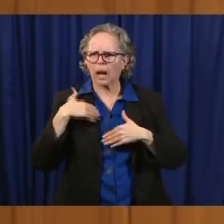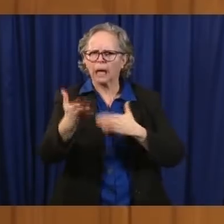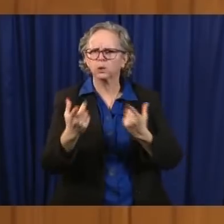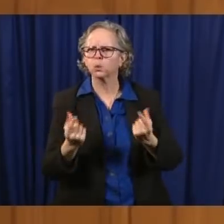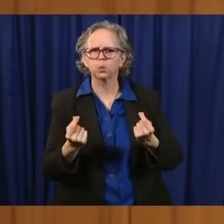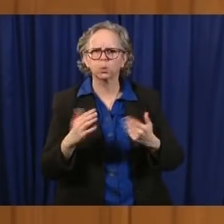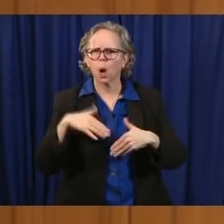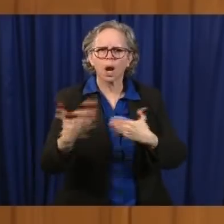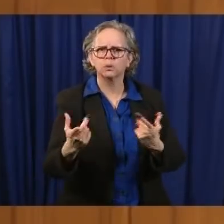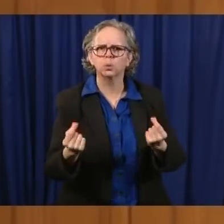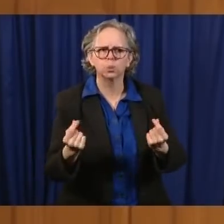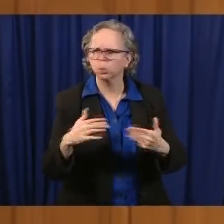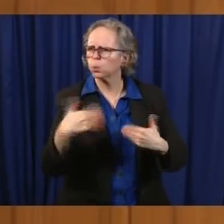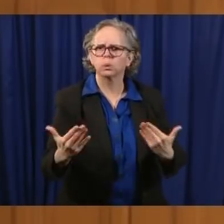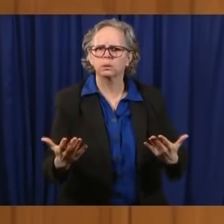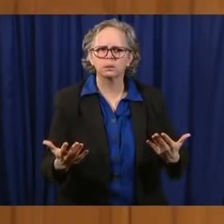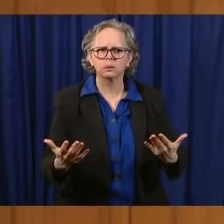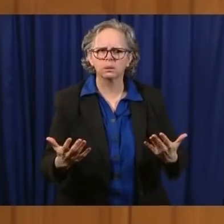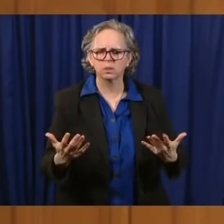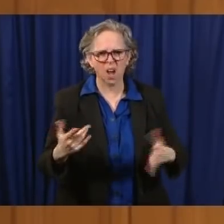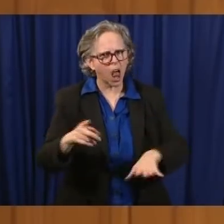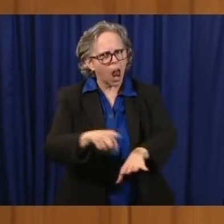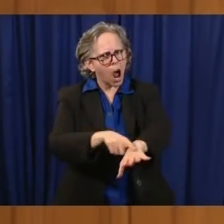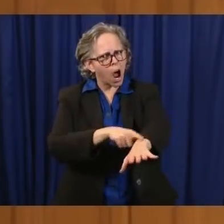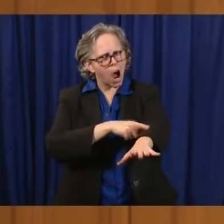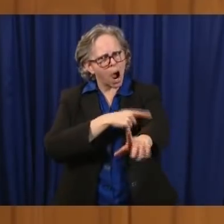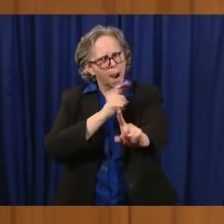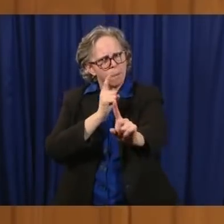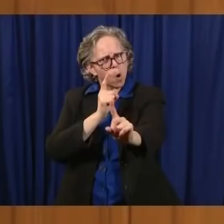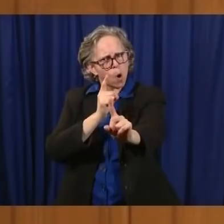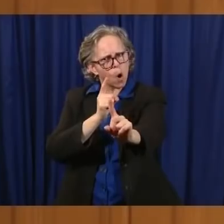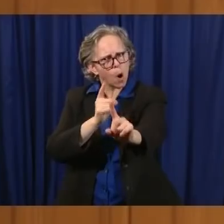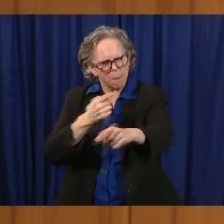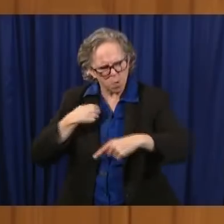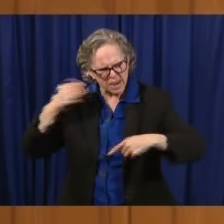HAVE BEEN WORKING AS THEY HAVE